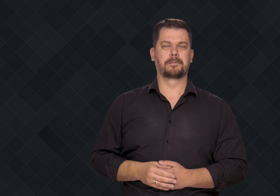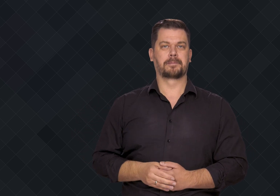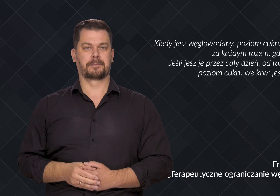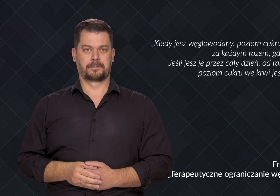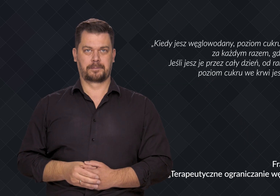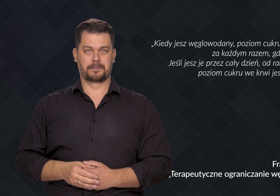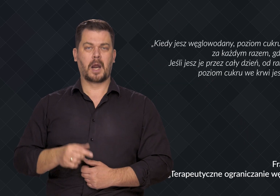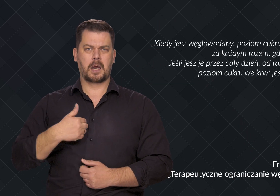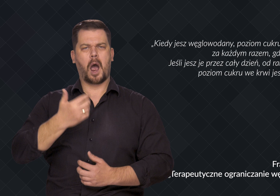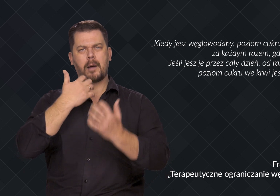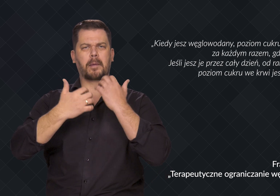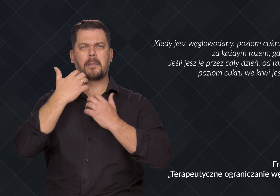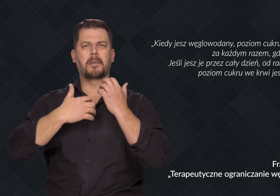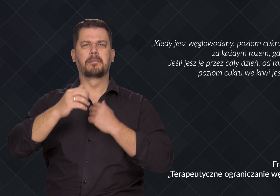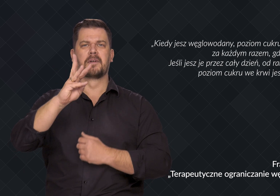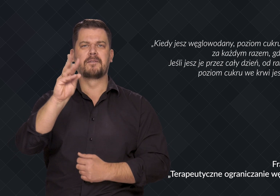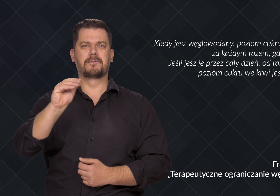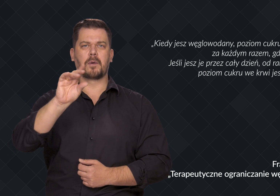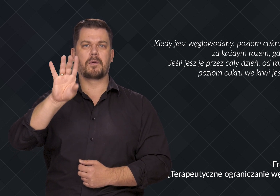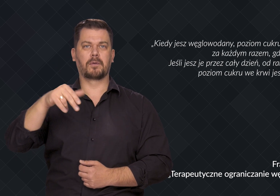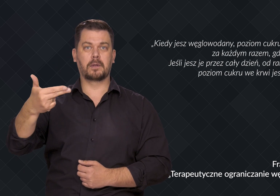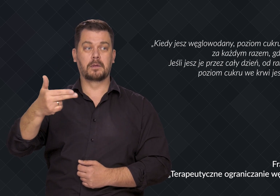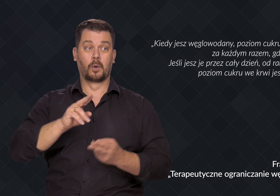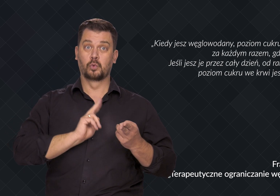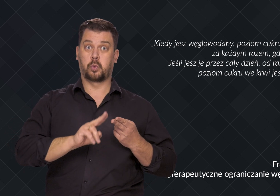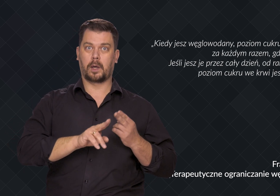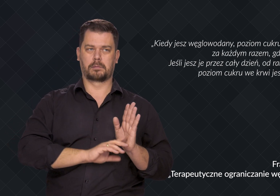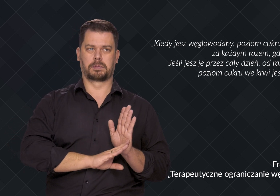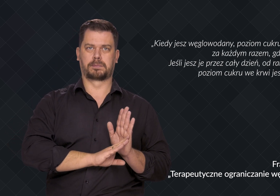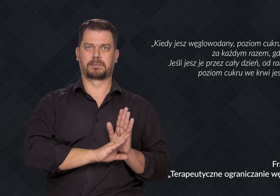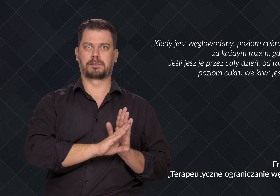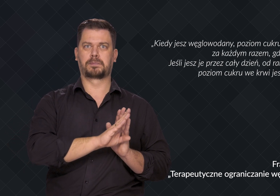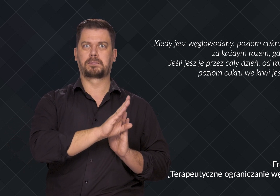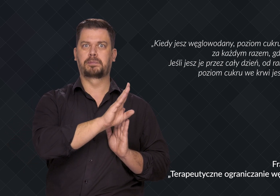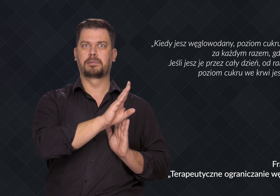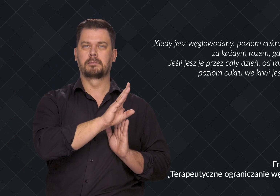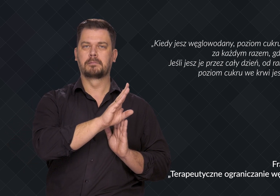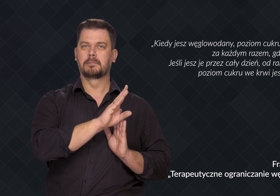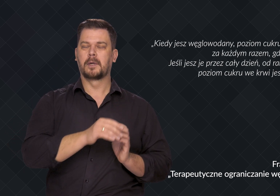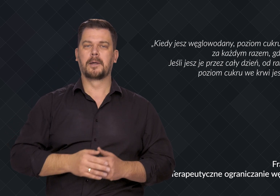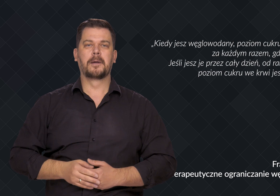"When you eat carbohydrates, your blood sugar level rises every time you consume them.